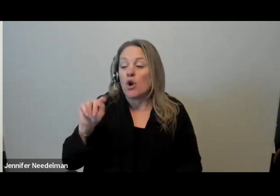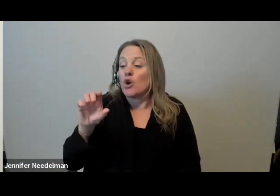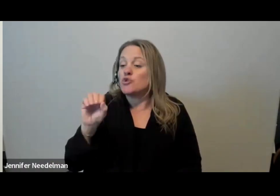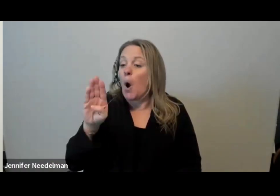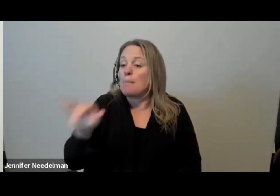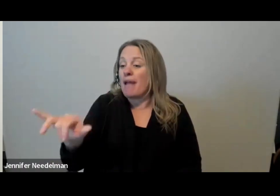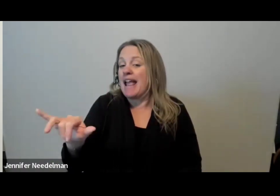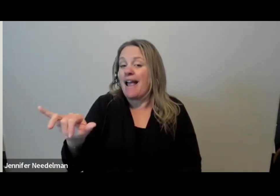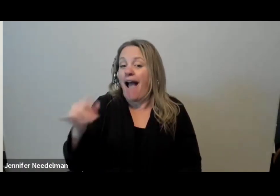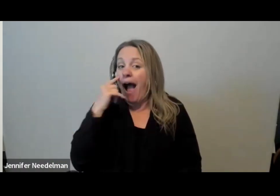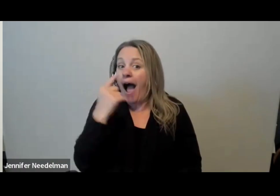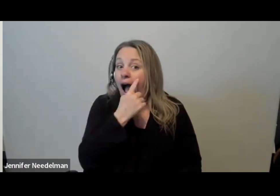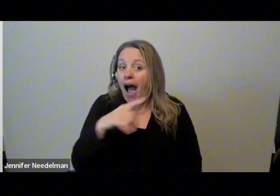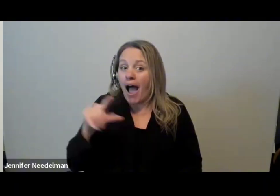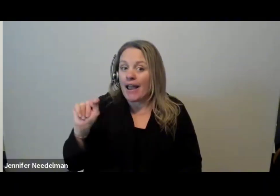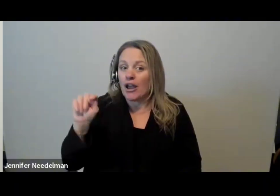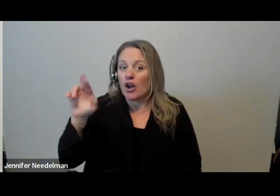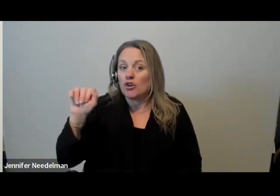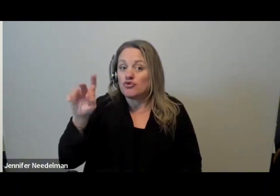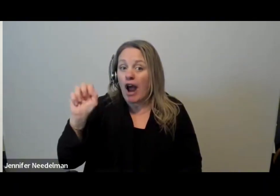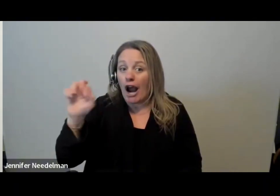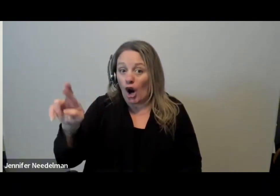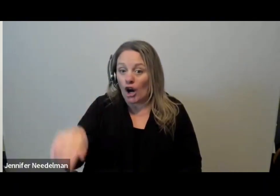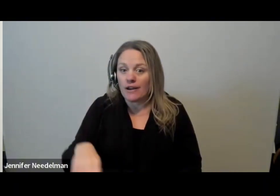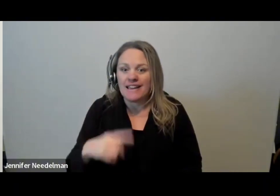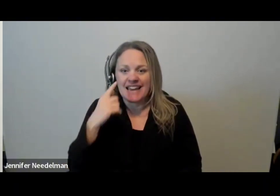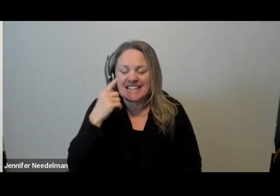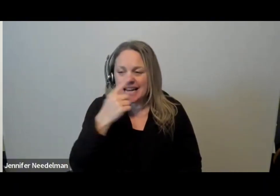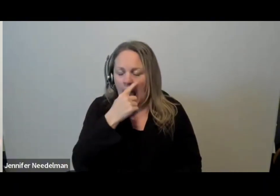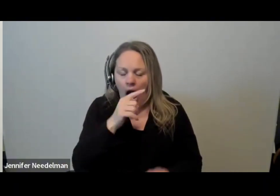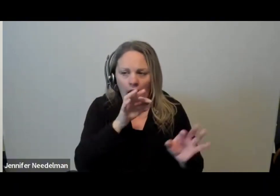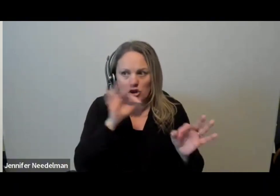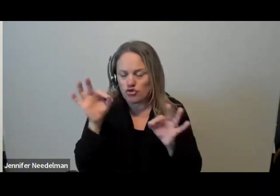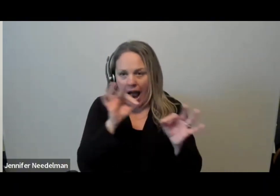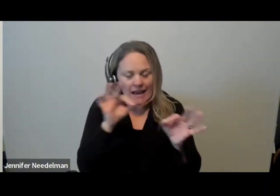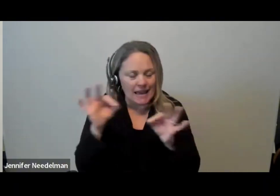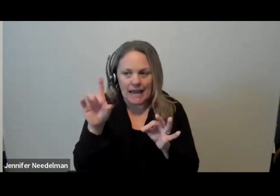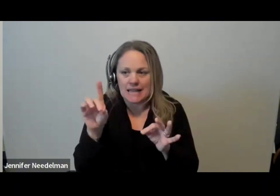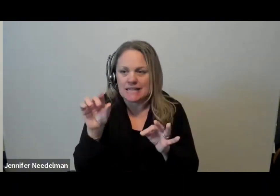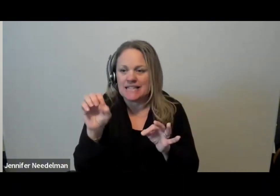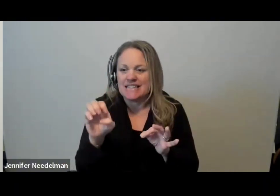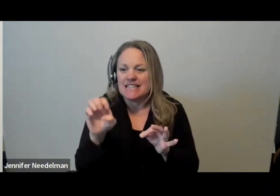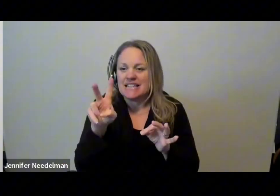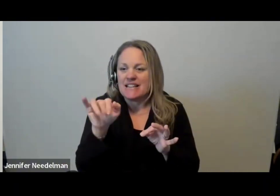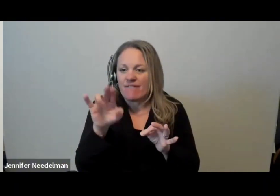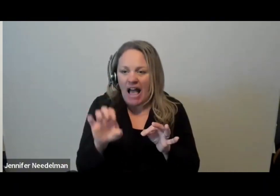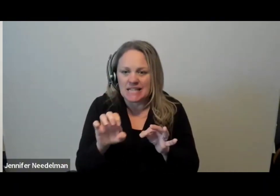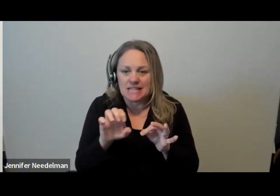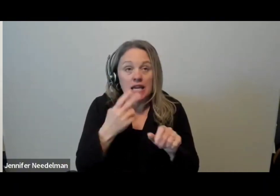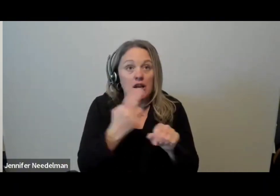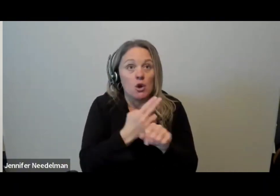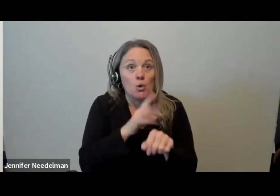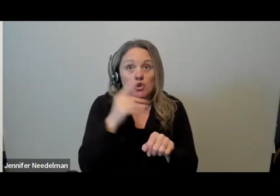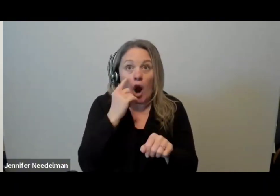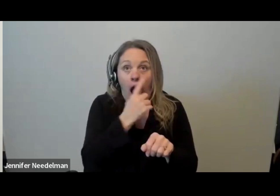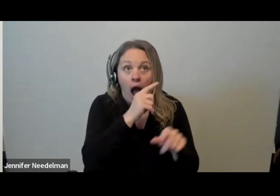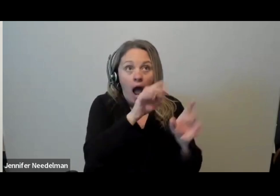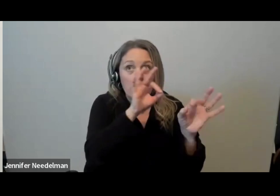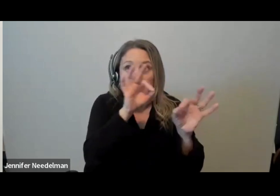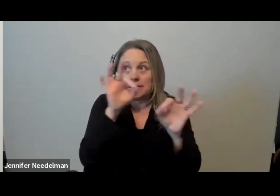So the Tobii eye tracking device is an eye tracking device that as you're looking around your screen, it's using your camera to track where your eyes are going